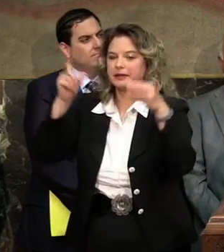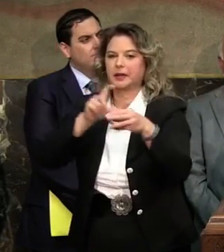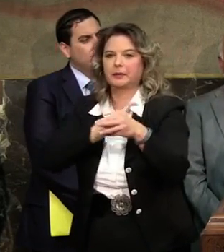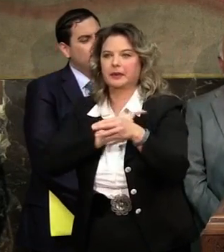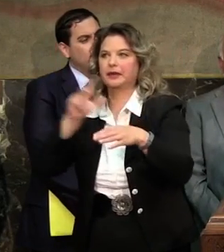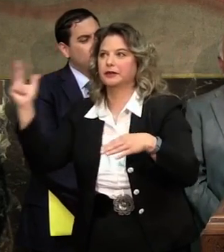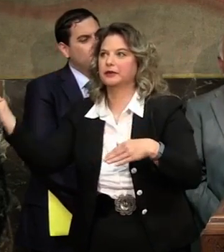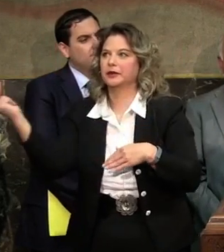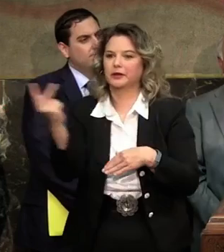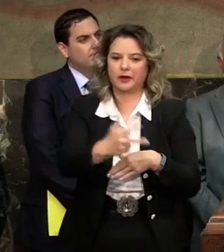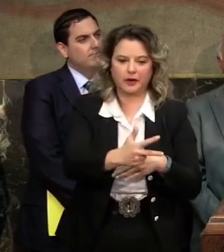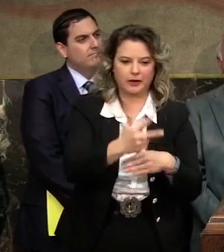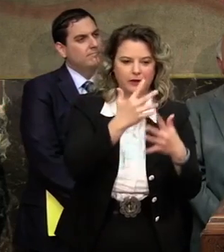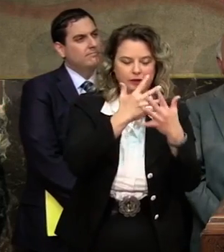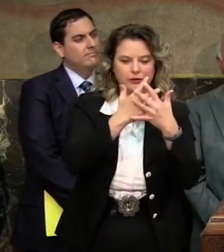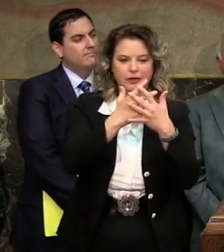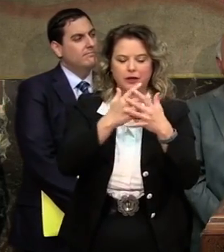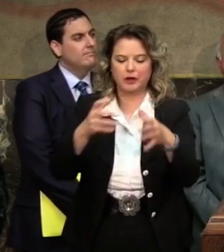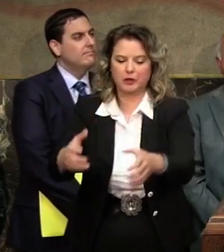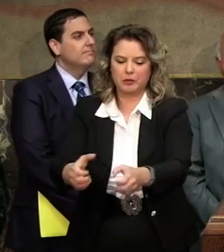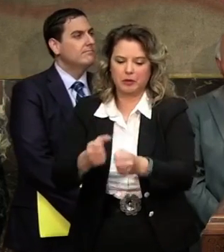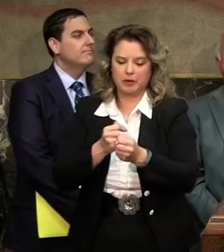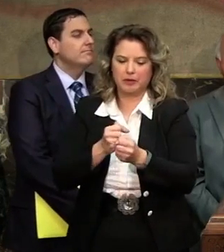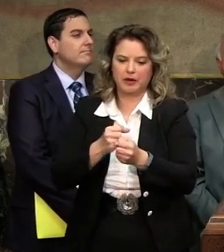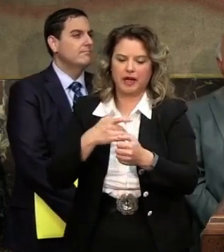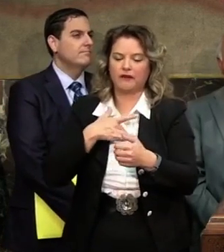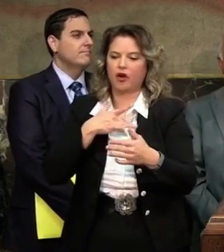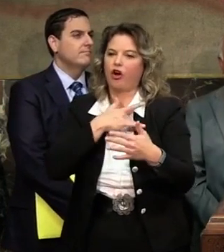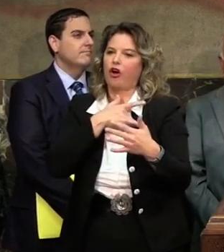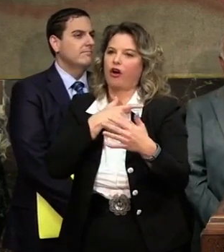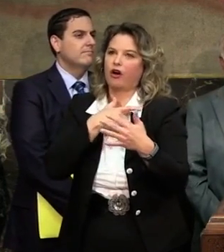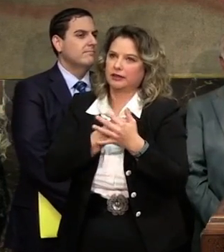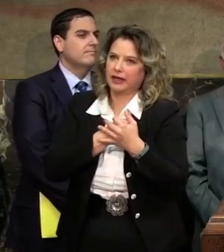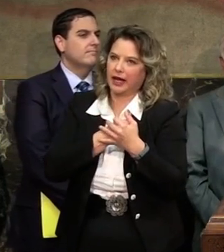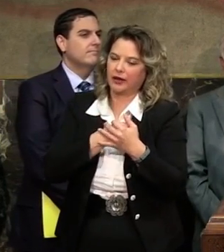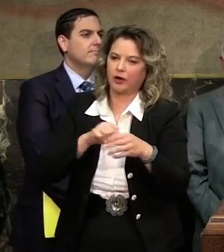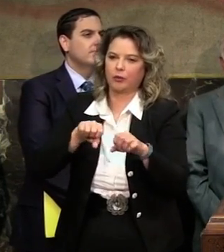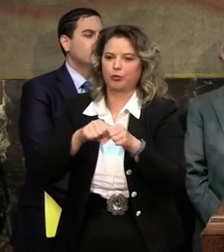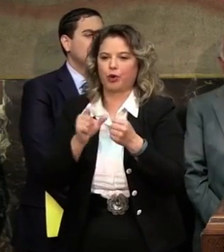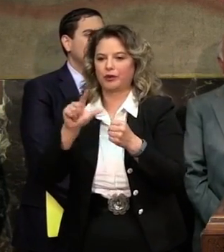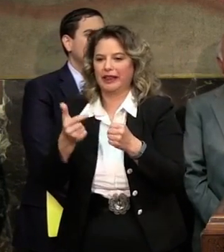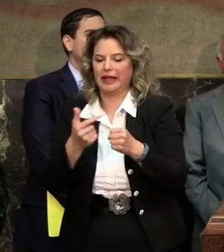jail pull someone out is having a heart attack or broke their leg and say they